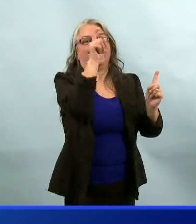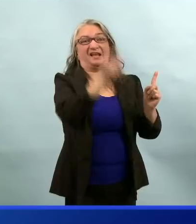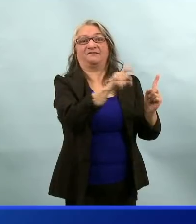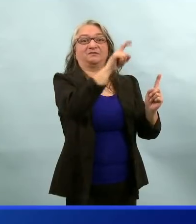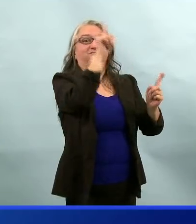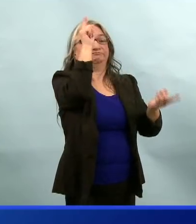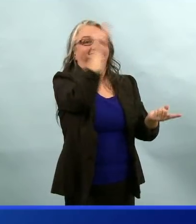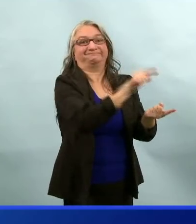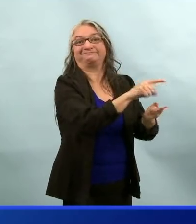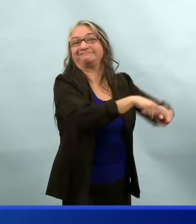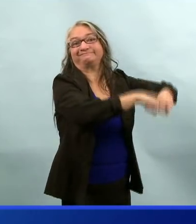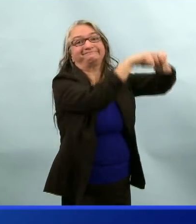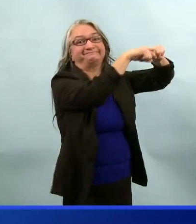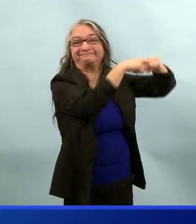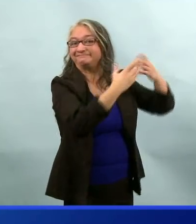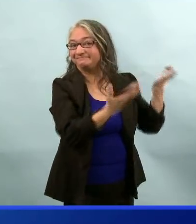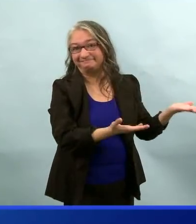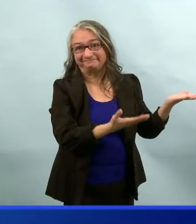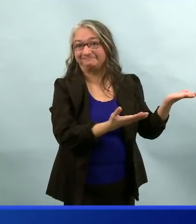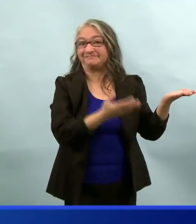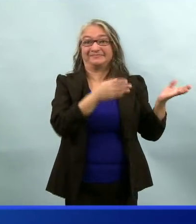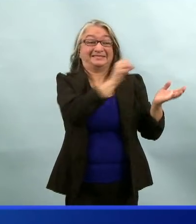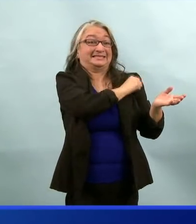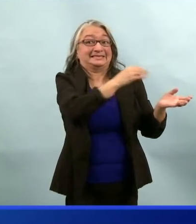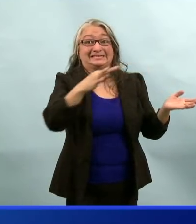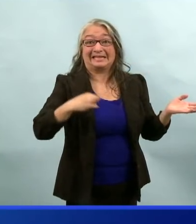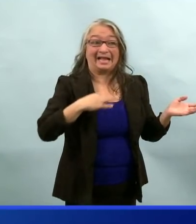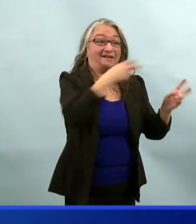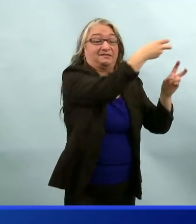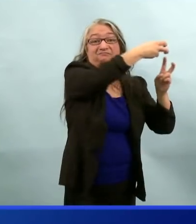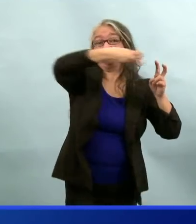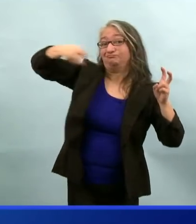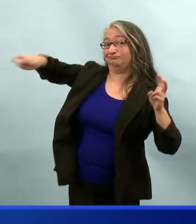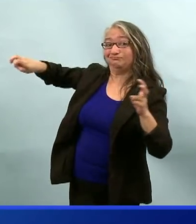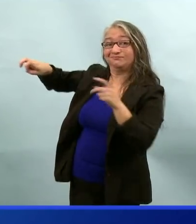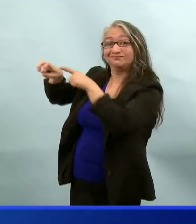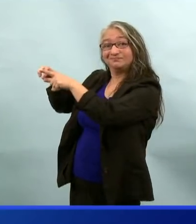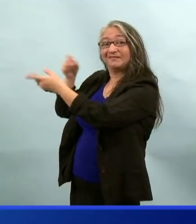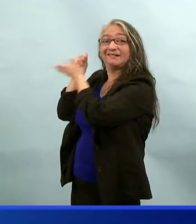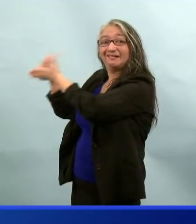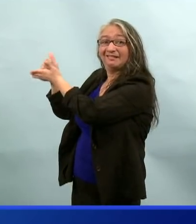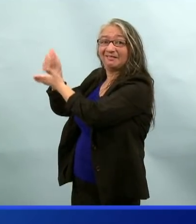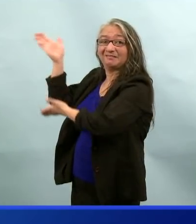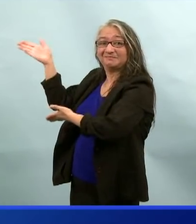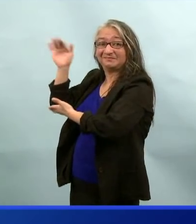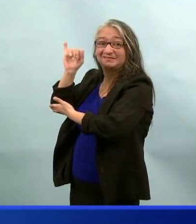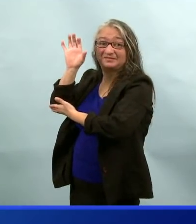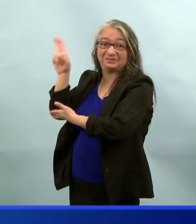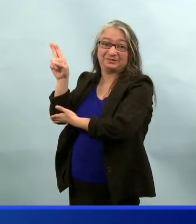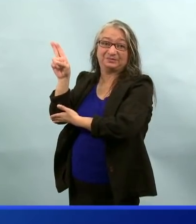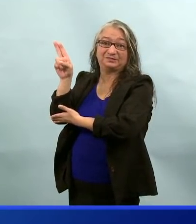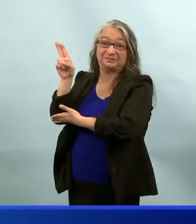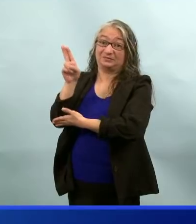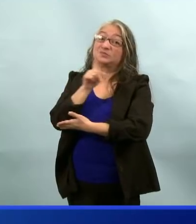who's been affected by a postponement of a surgery or an important medical procedure because we have